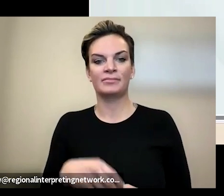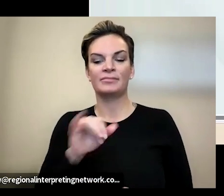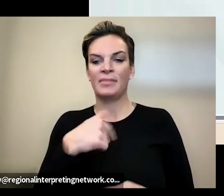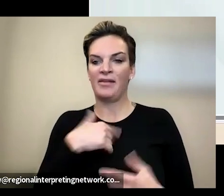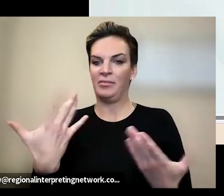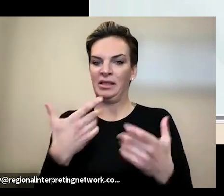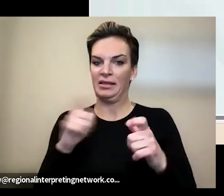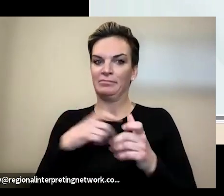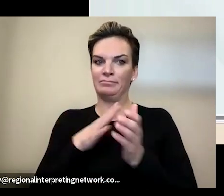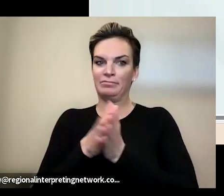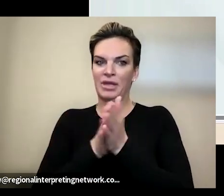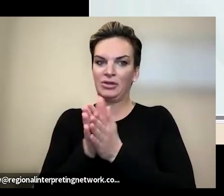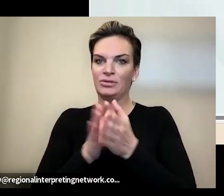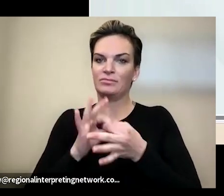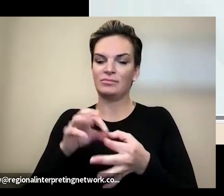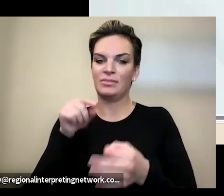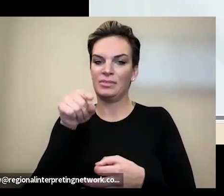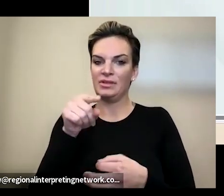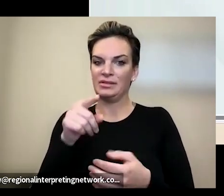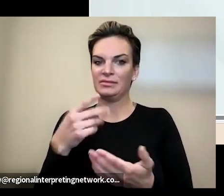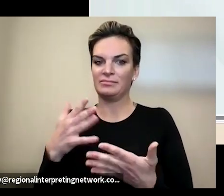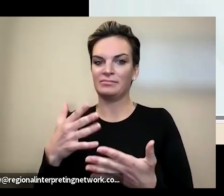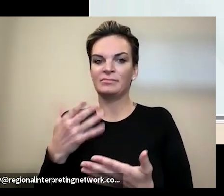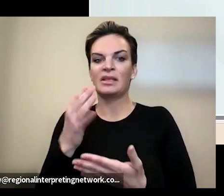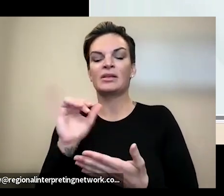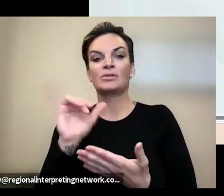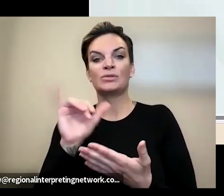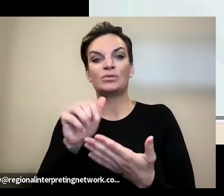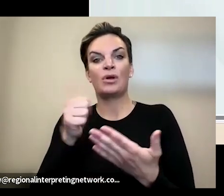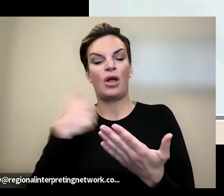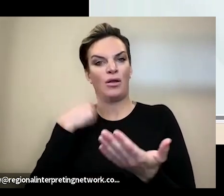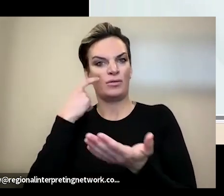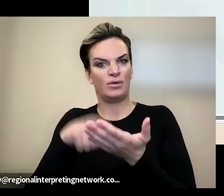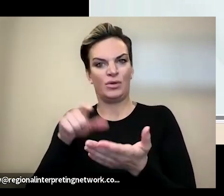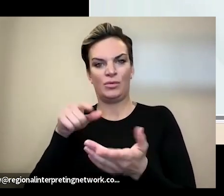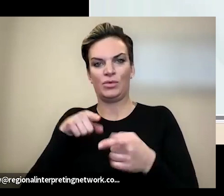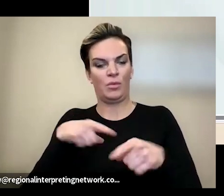what I didn't have access to or what I wasn't aware of in my recovery so I